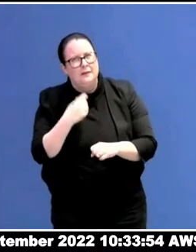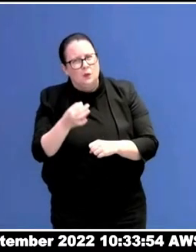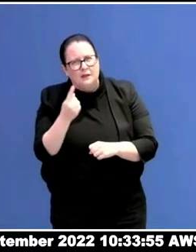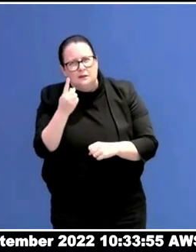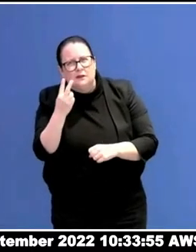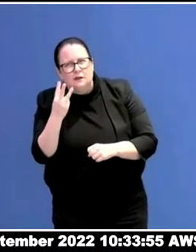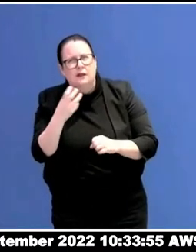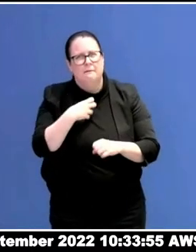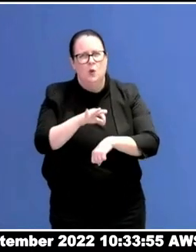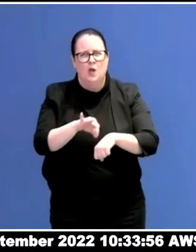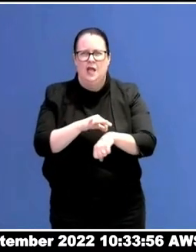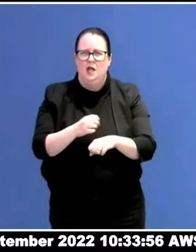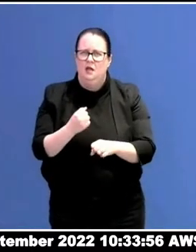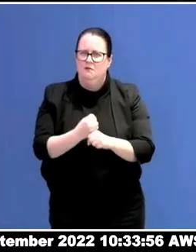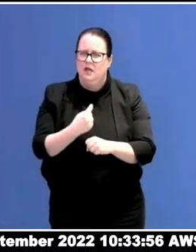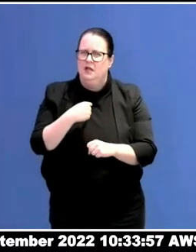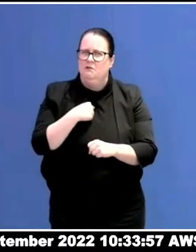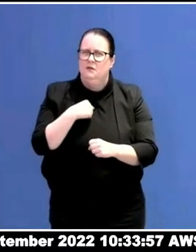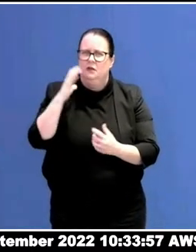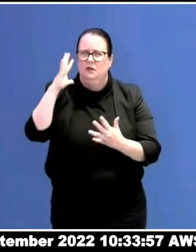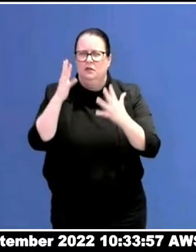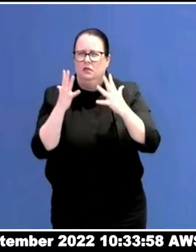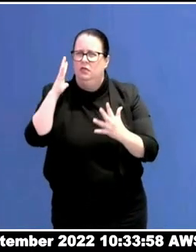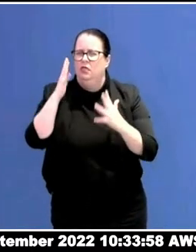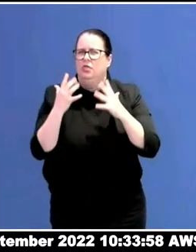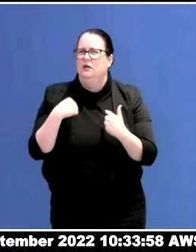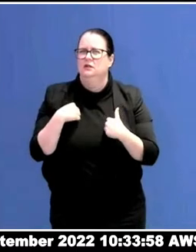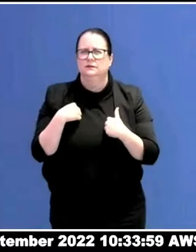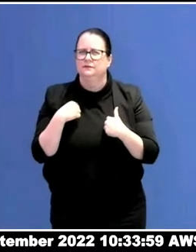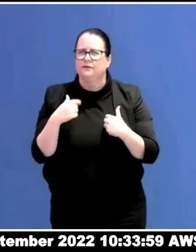It just left me totally dismayed and alarmed at what was happening.